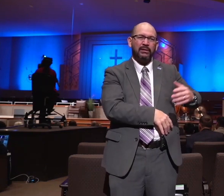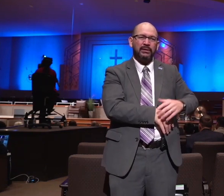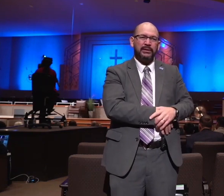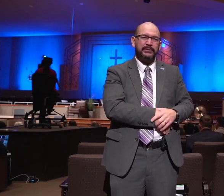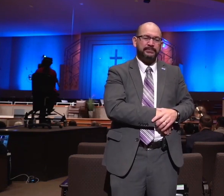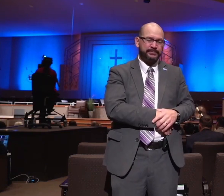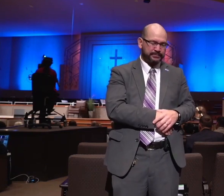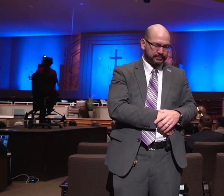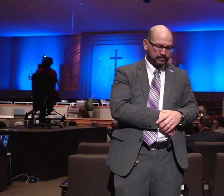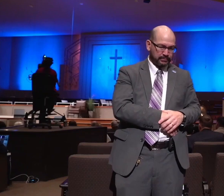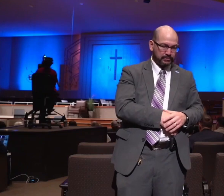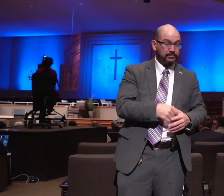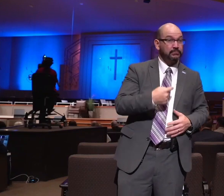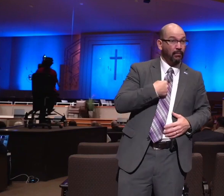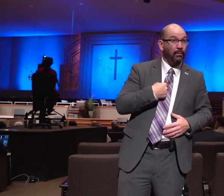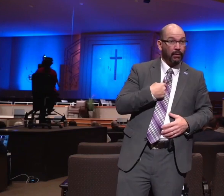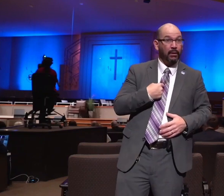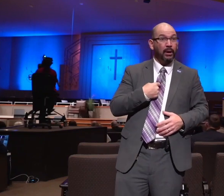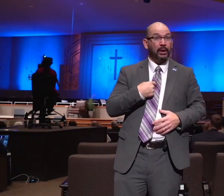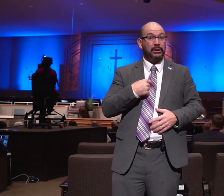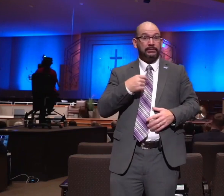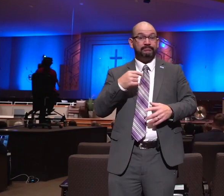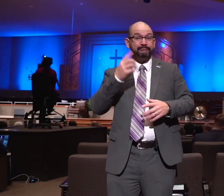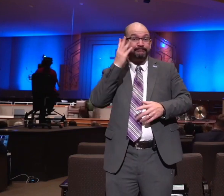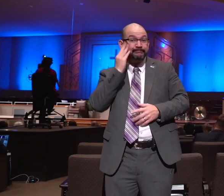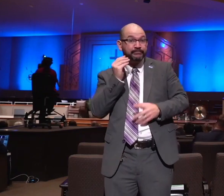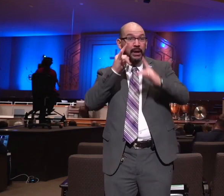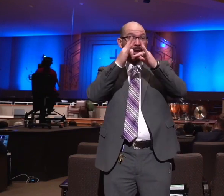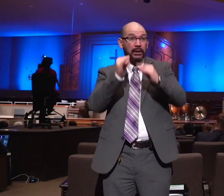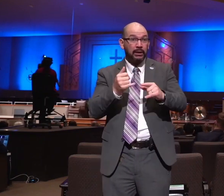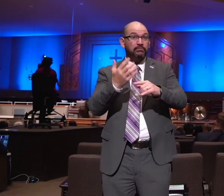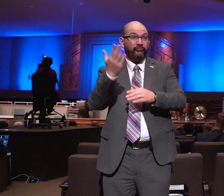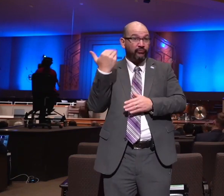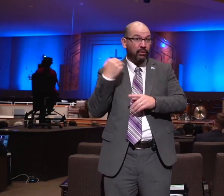I've done my share camping I liked it it